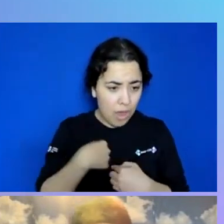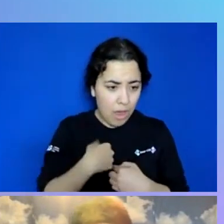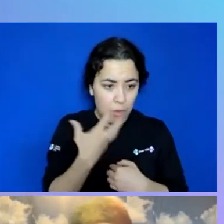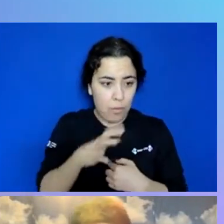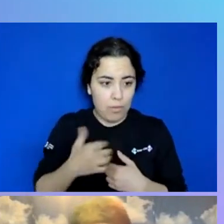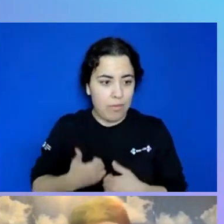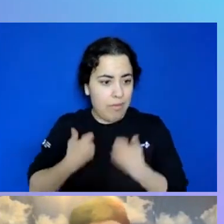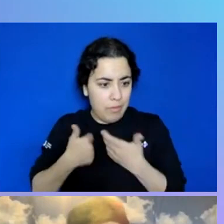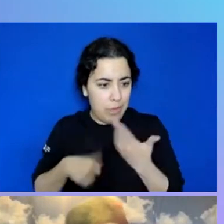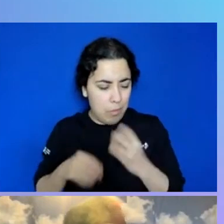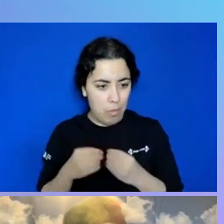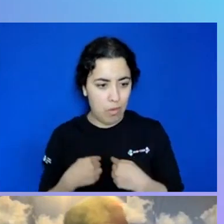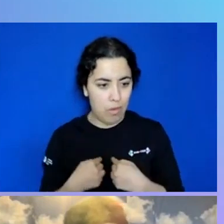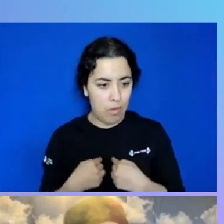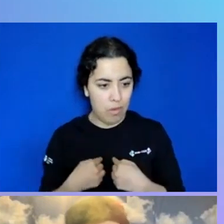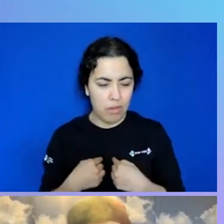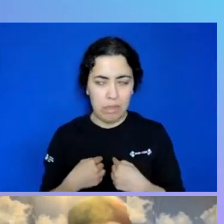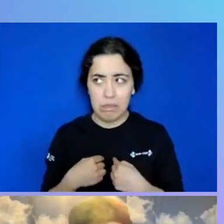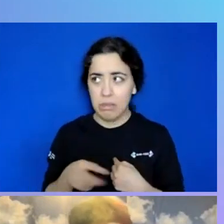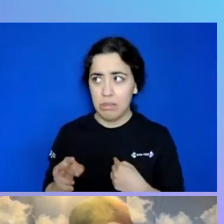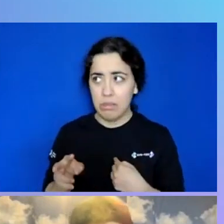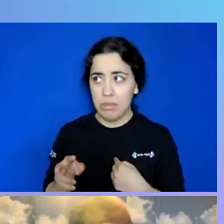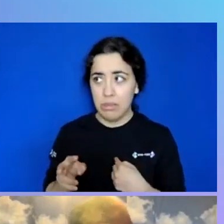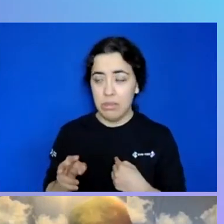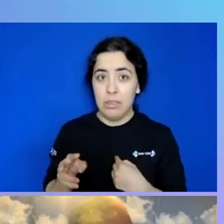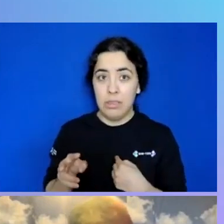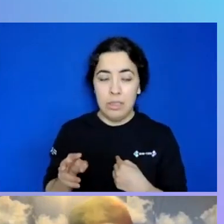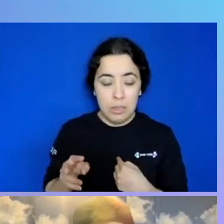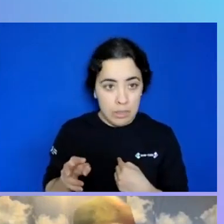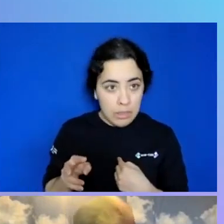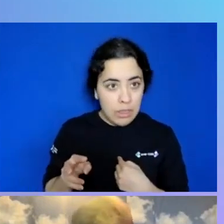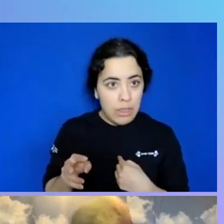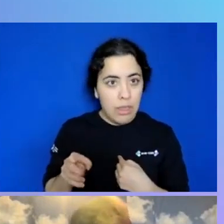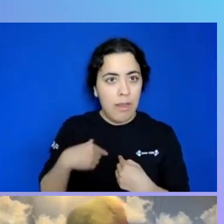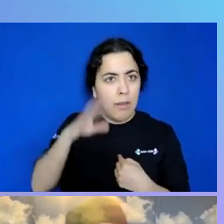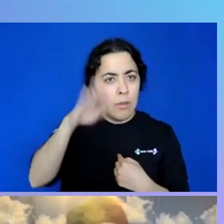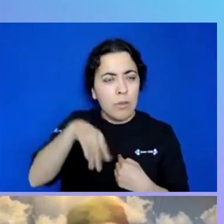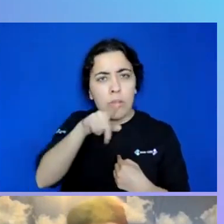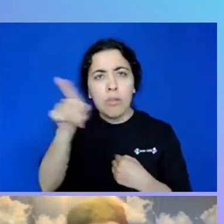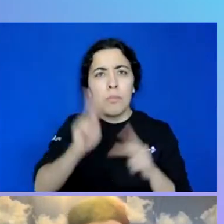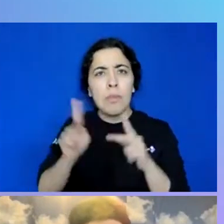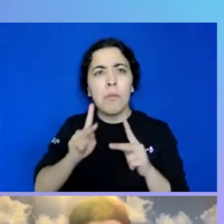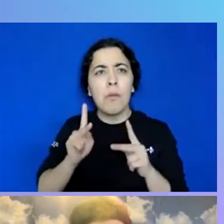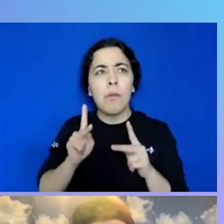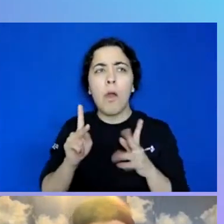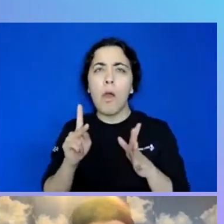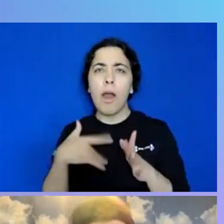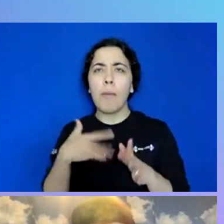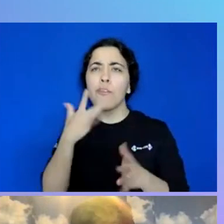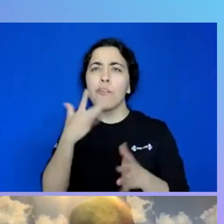knew that there were people out there like that, but it was something that I kept hearing